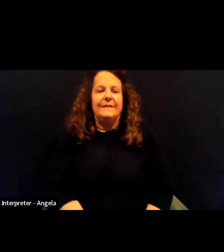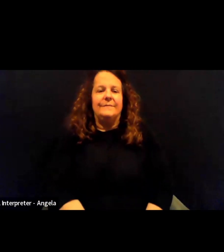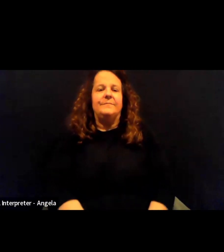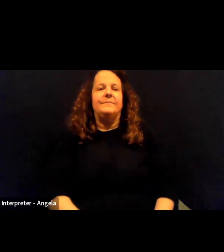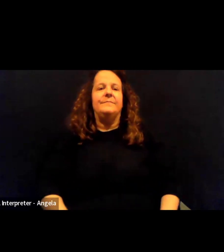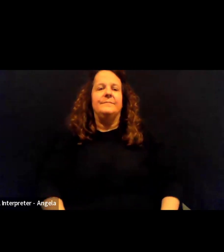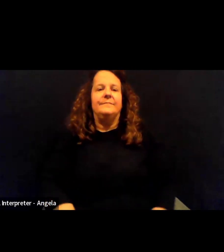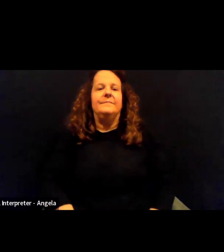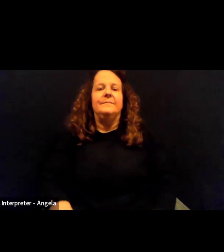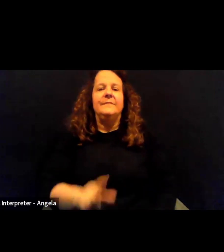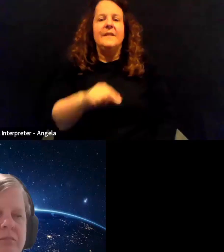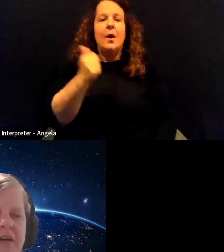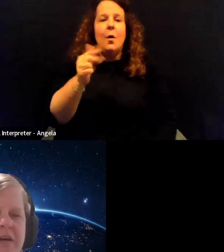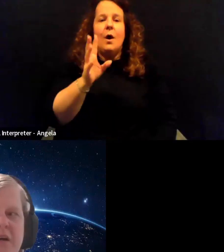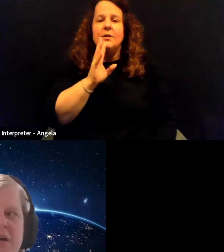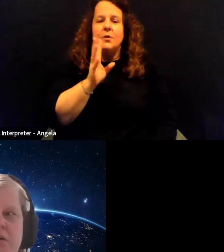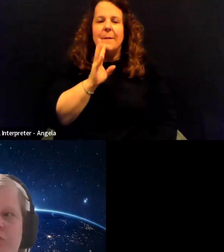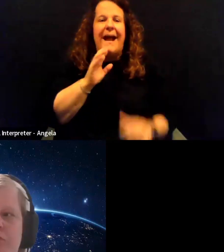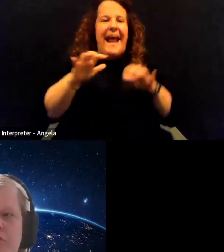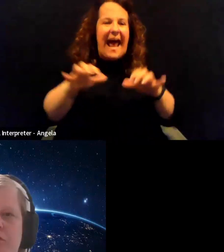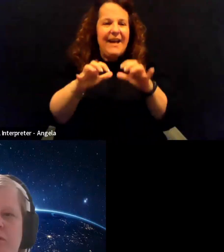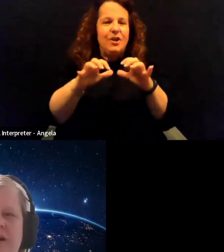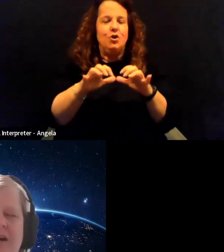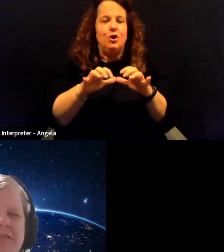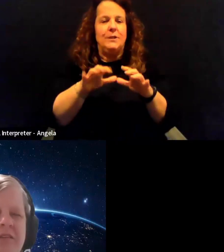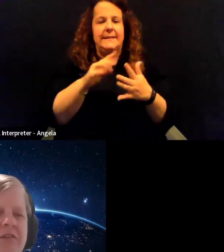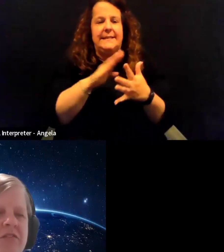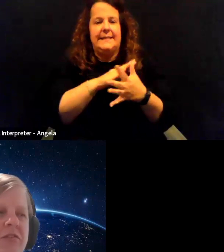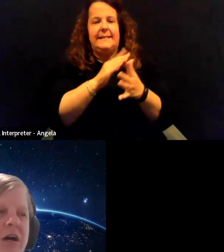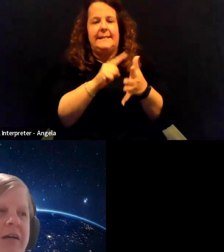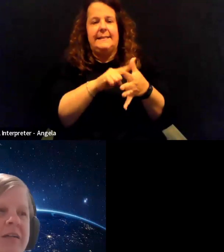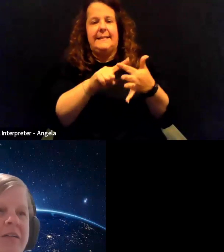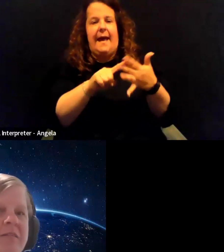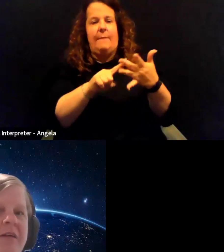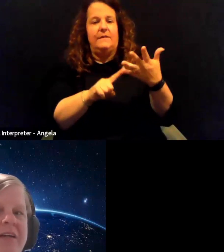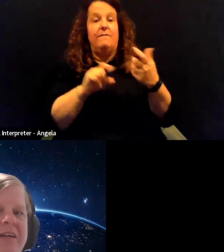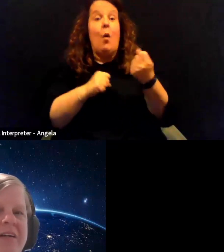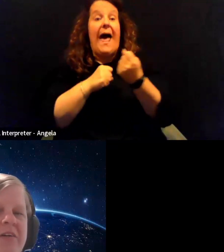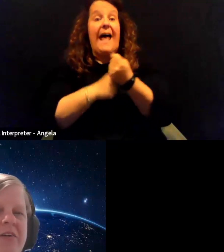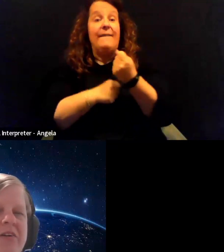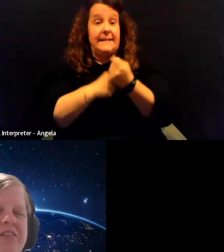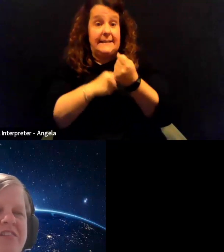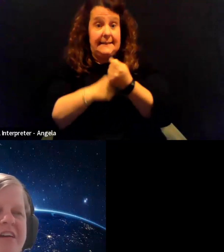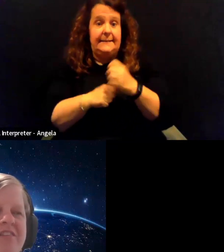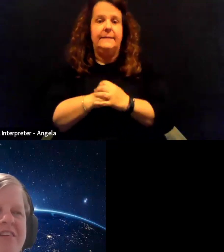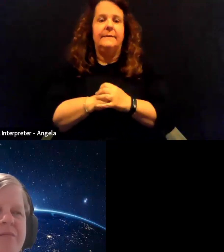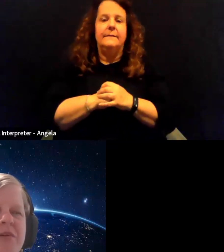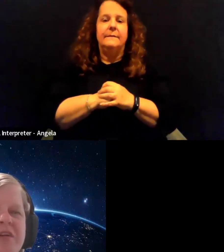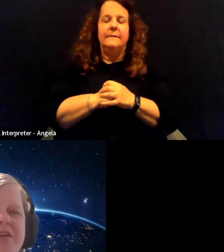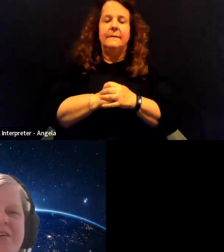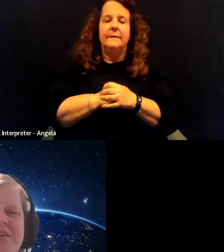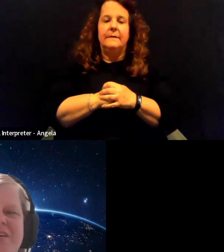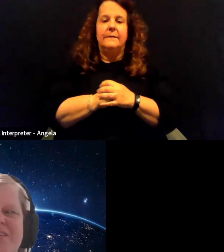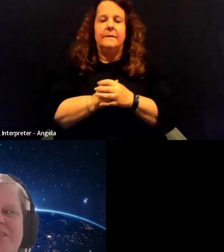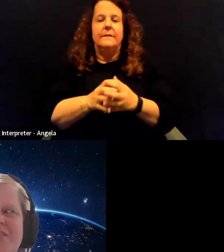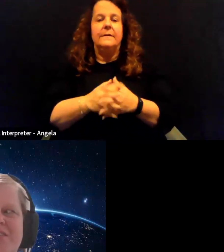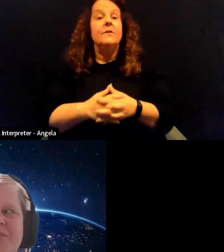By all means, please. Yeah, so I think there's a lot that a good science communicator and a good